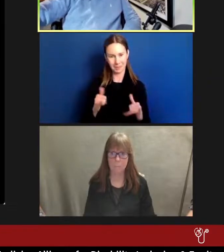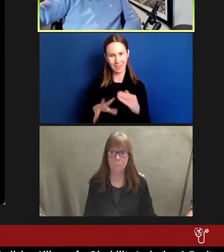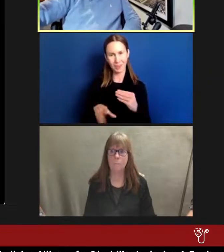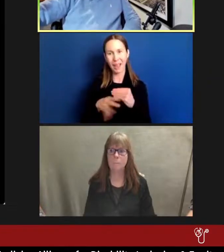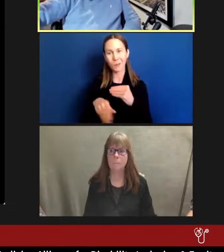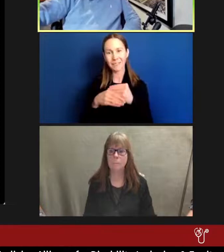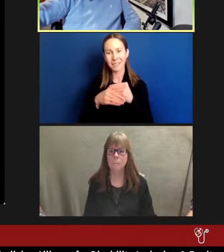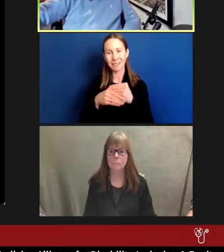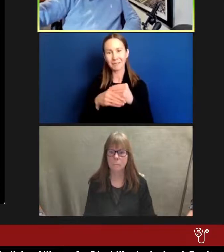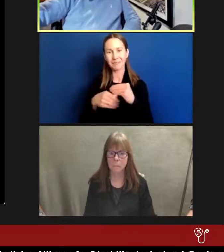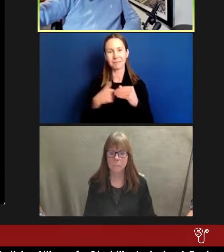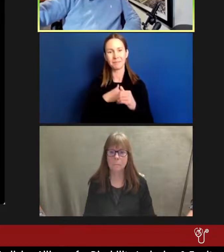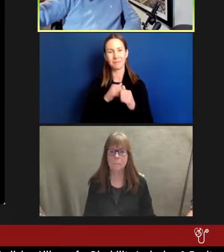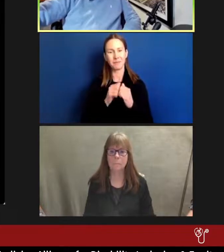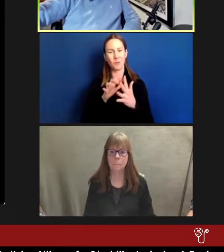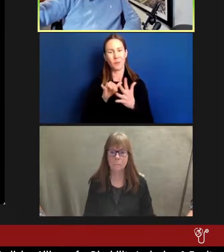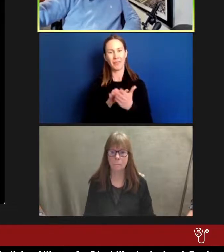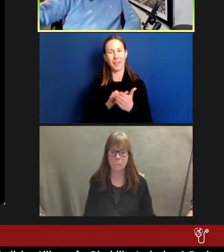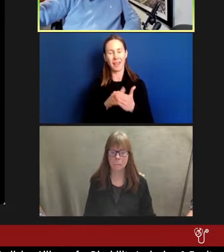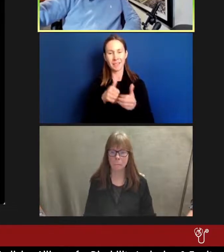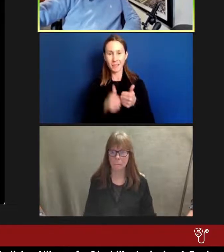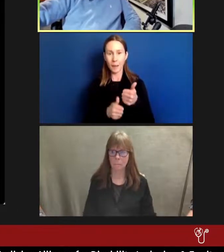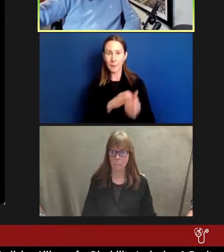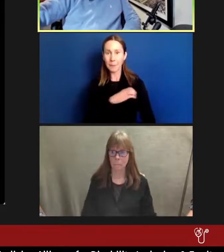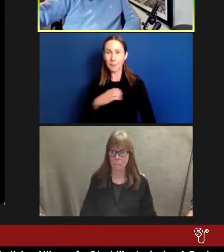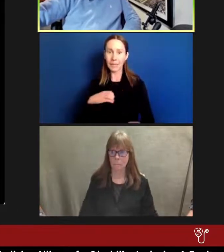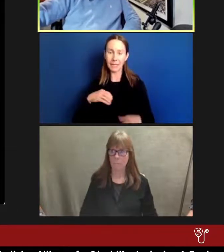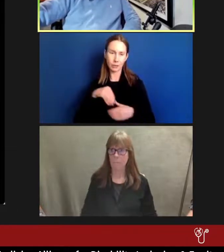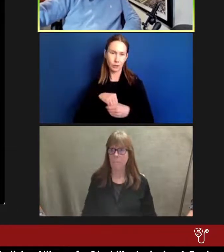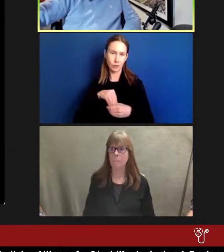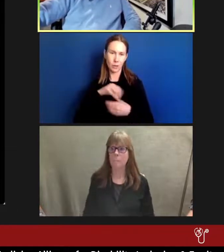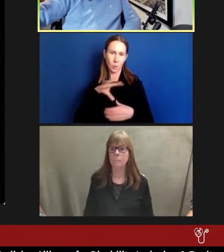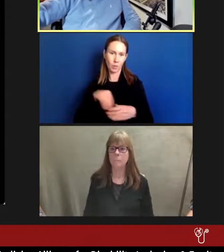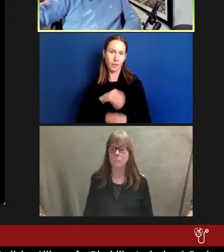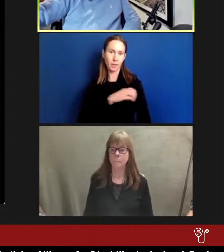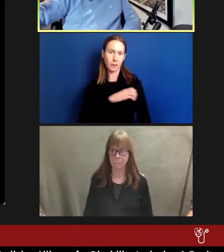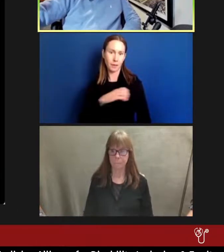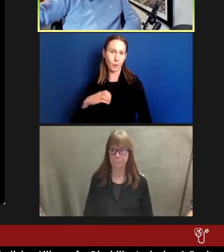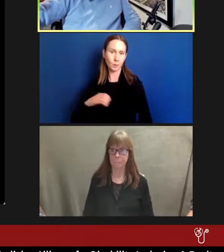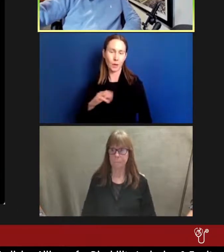form the health equity sub-committee internally within the council, and have been meeting weekly